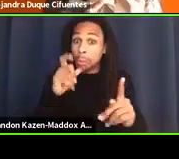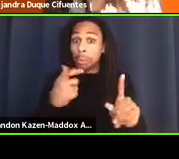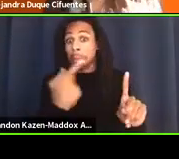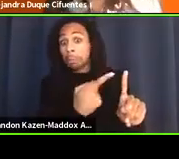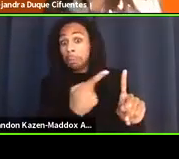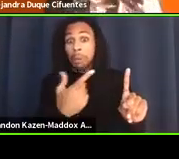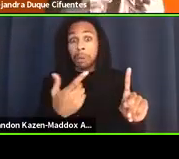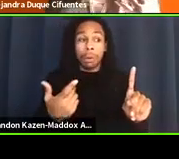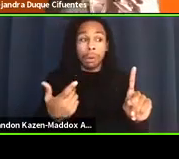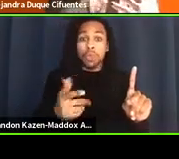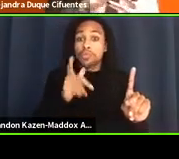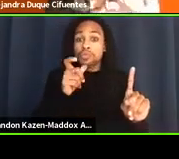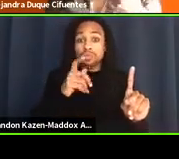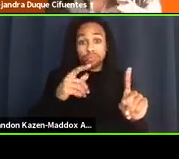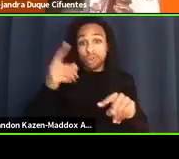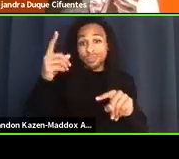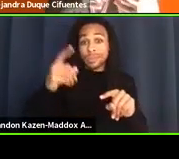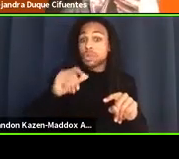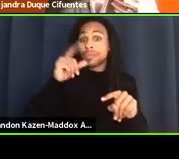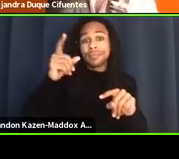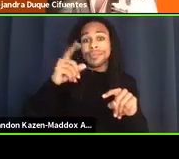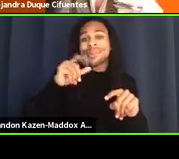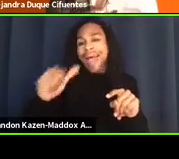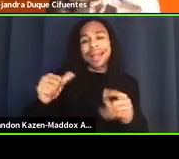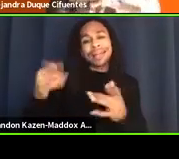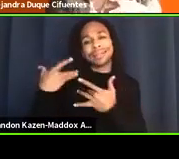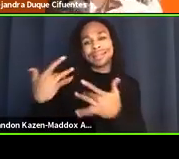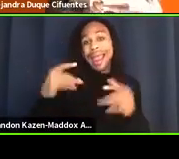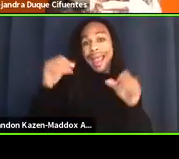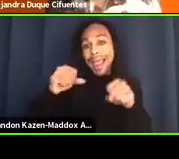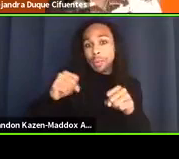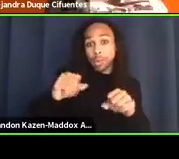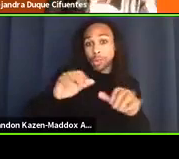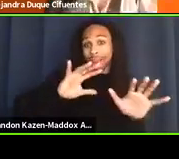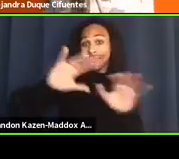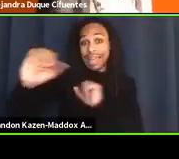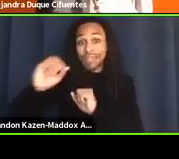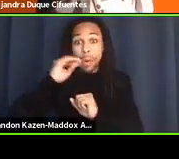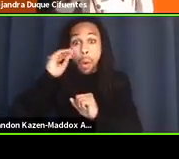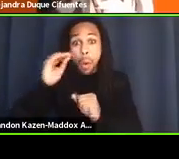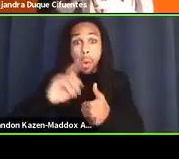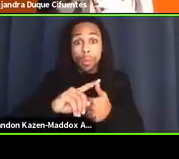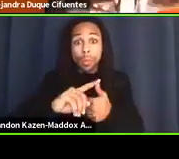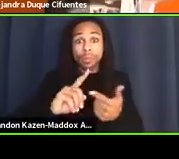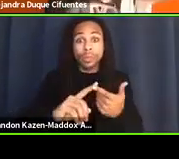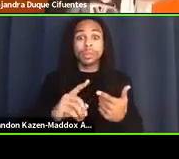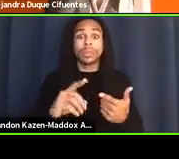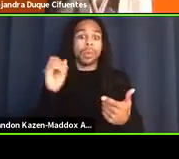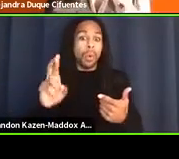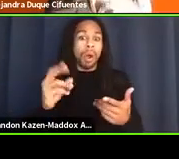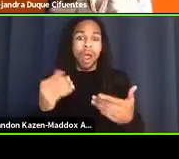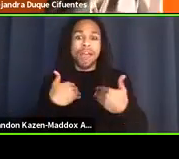and prepare as we look to the future? One of the things that seems tectonic to me about